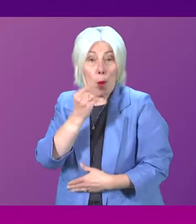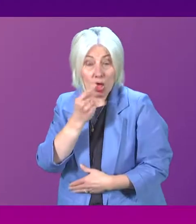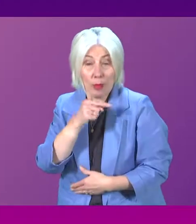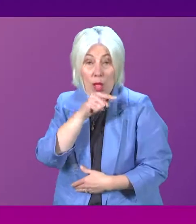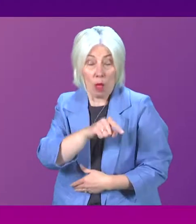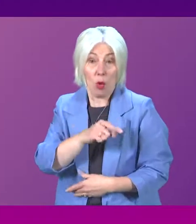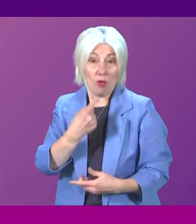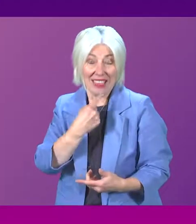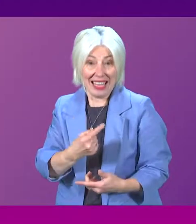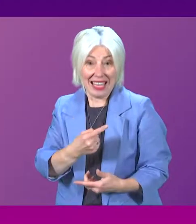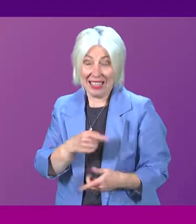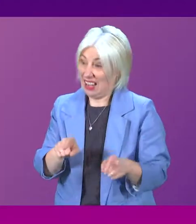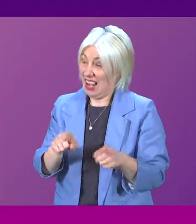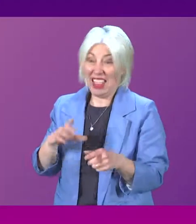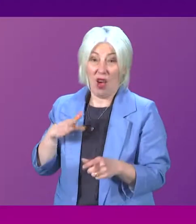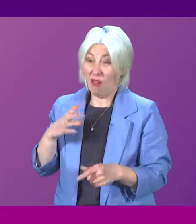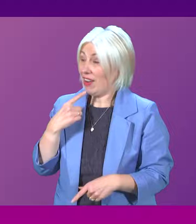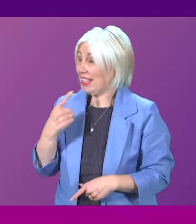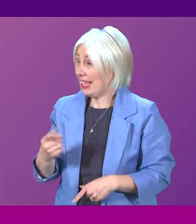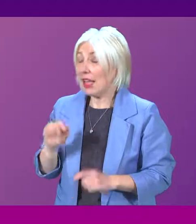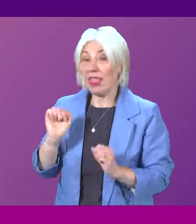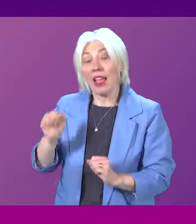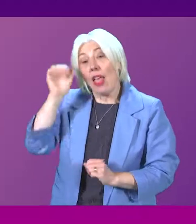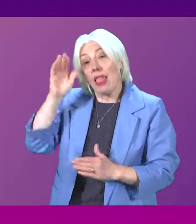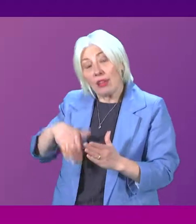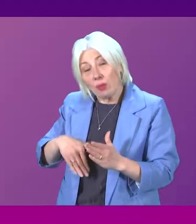reflected in my answer to Mr Mason, I think that the experience of Lady Smith’s inquiry